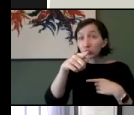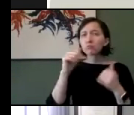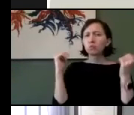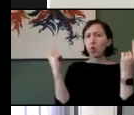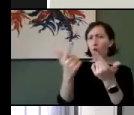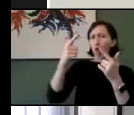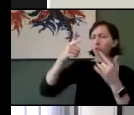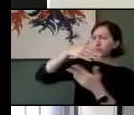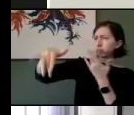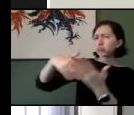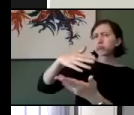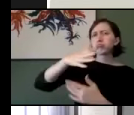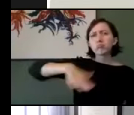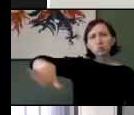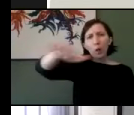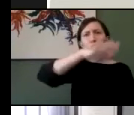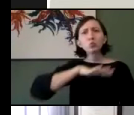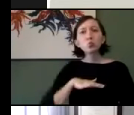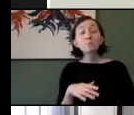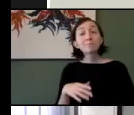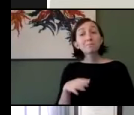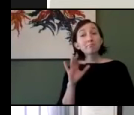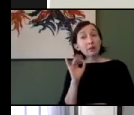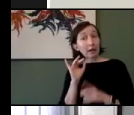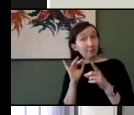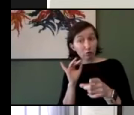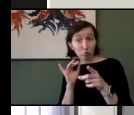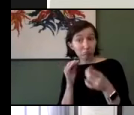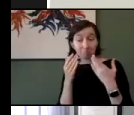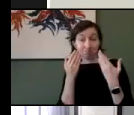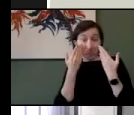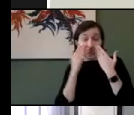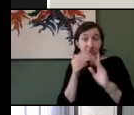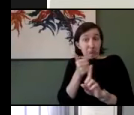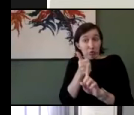in case you are unknowingly infected which does happen.